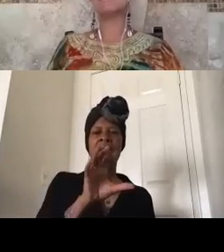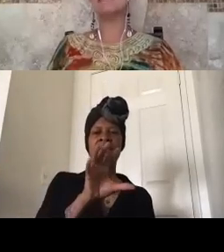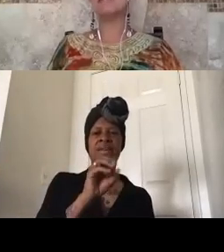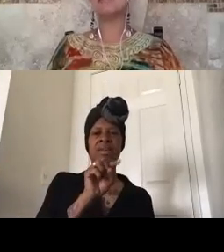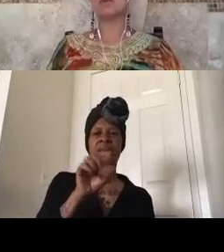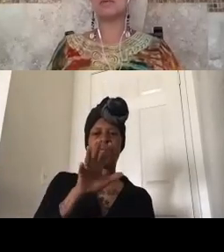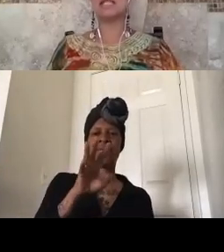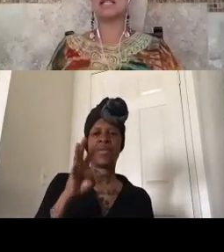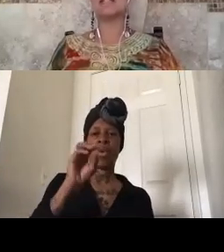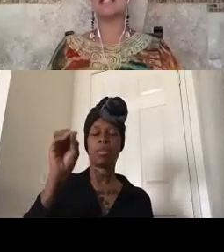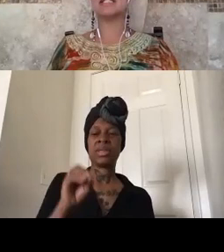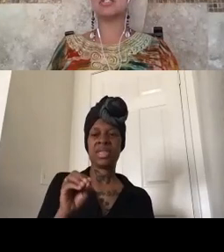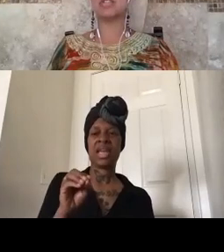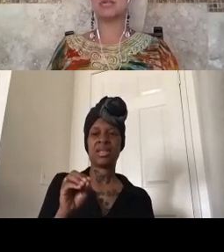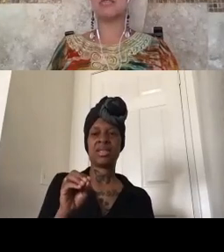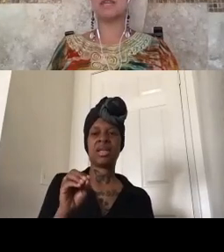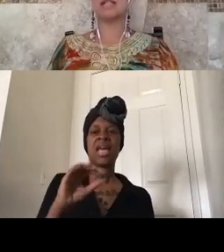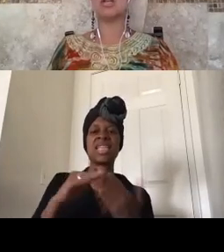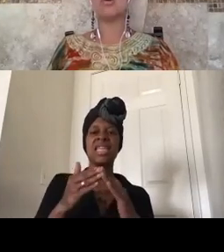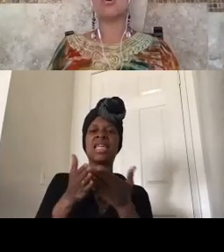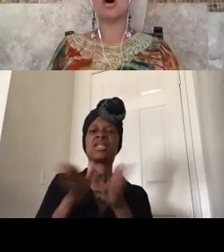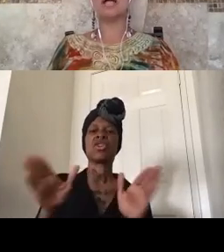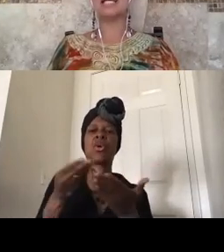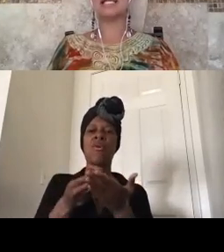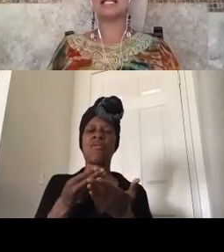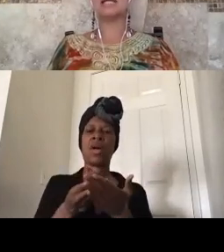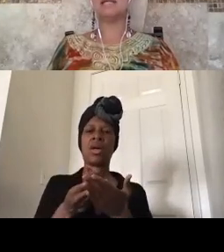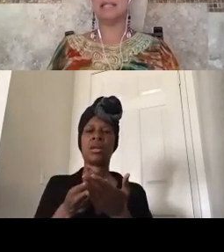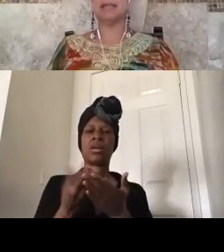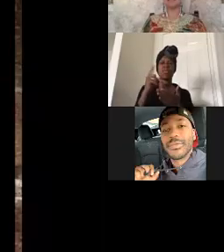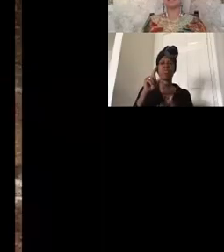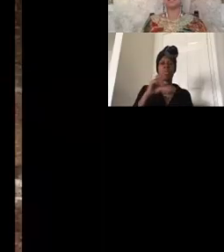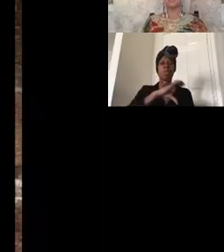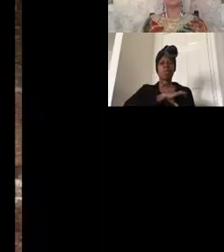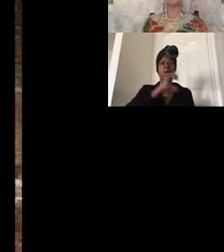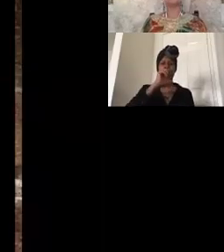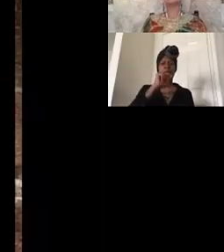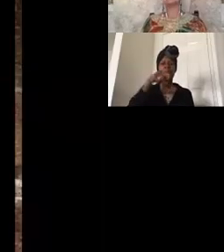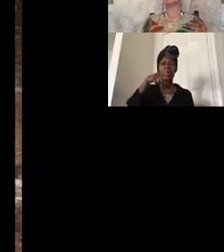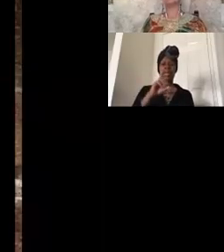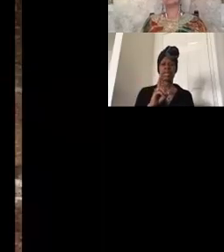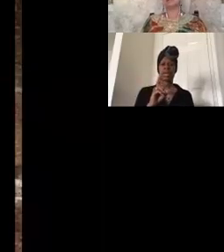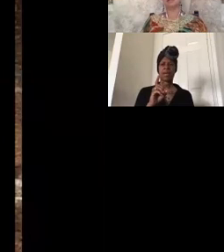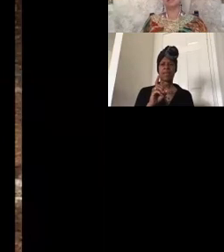54 percent of the city's general fund on lapd we say no way